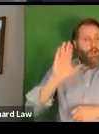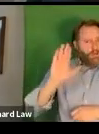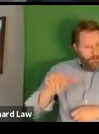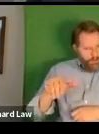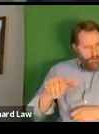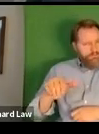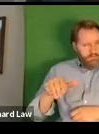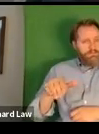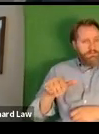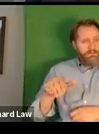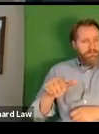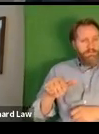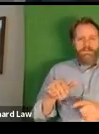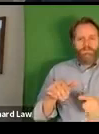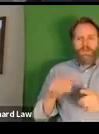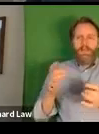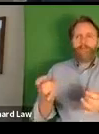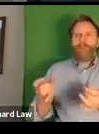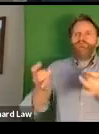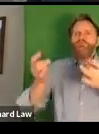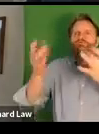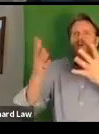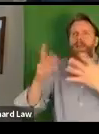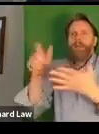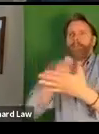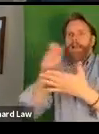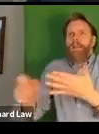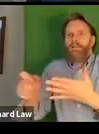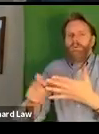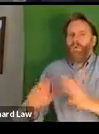straightaway we're going to start campaigning and get members involved in